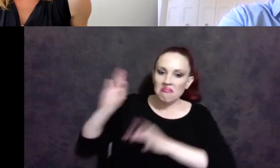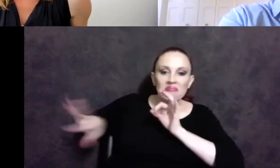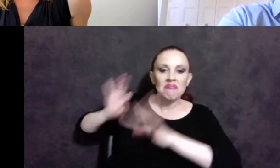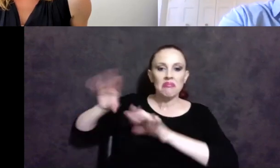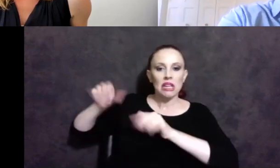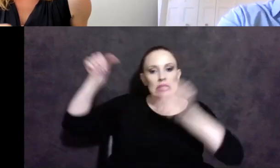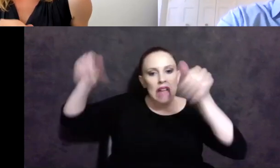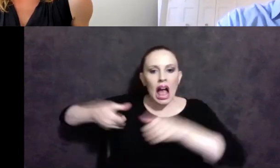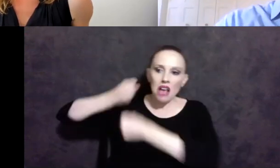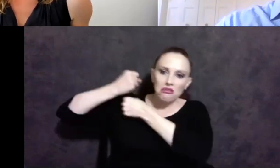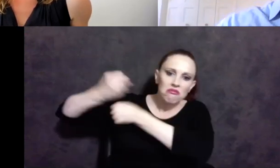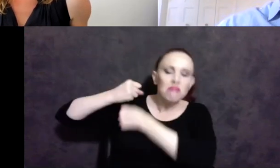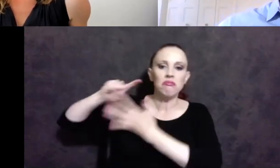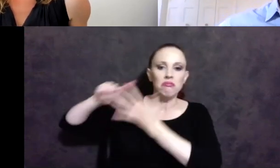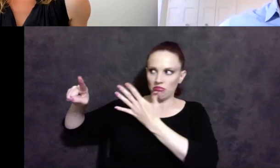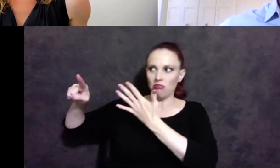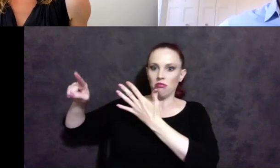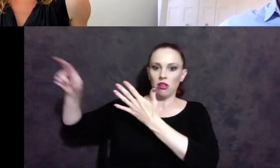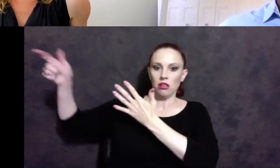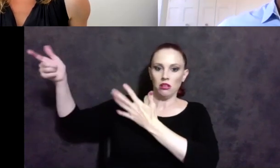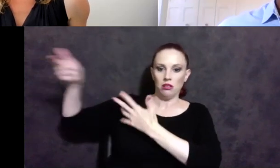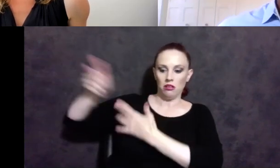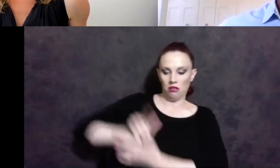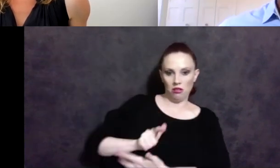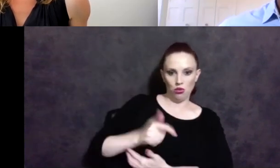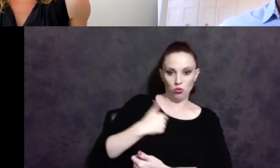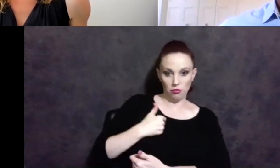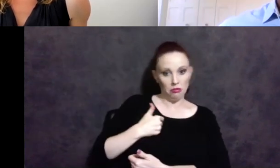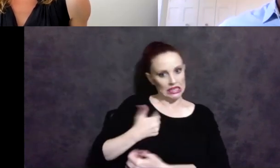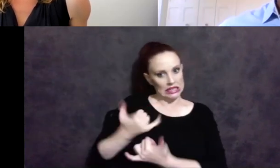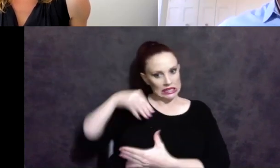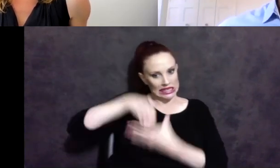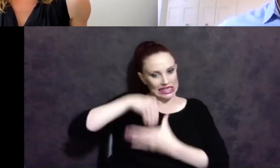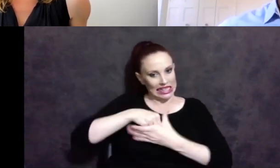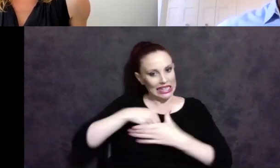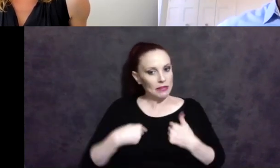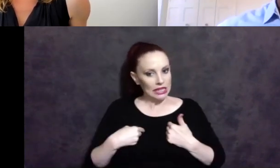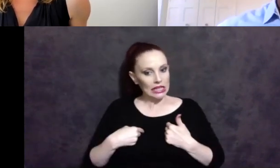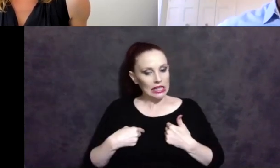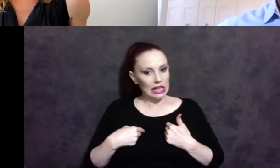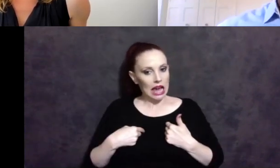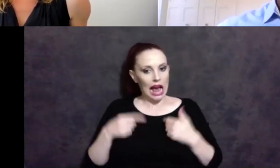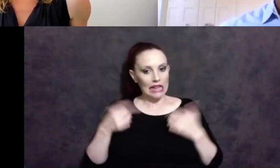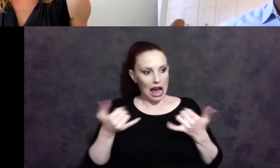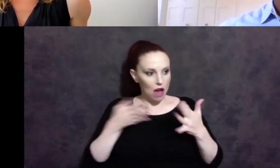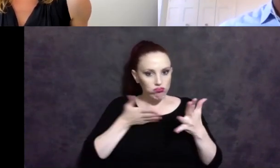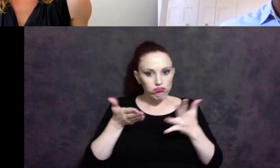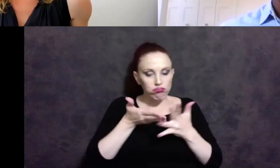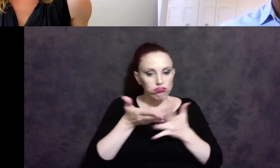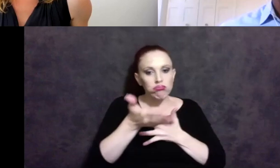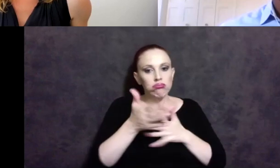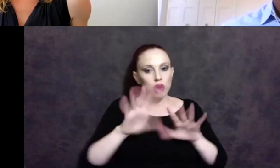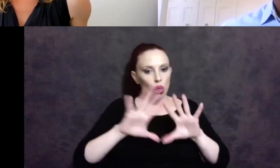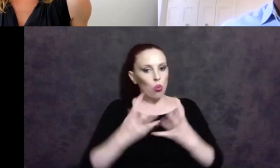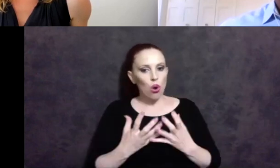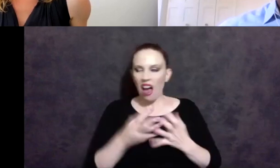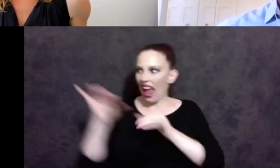that, now as a kid live within me as I navigated the world. I had the same exact fear. That's